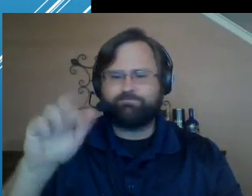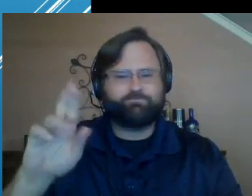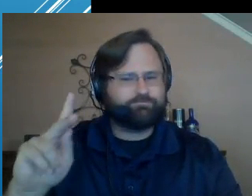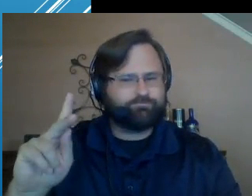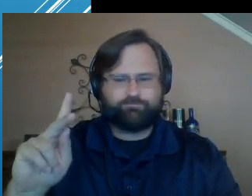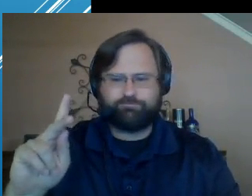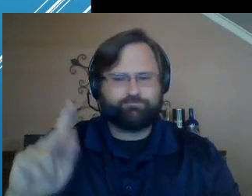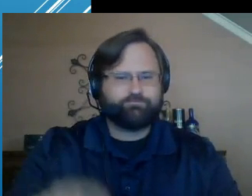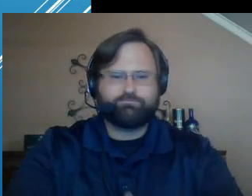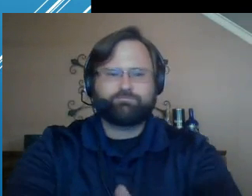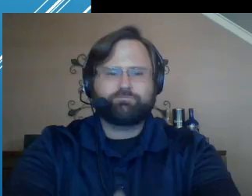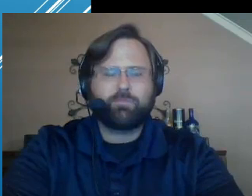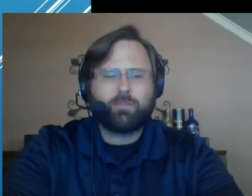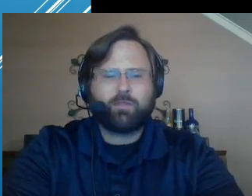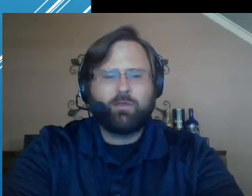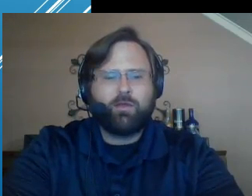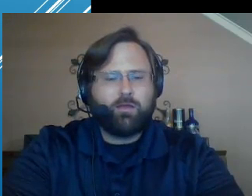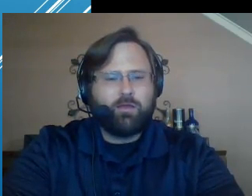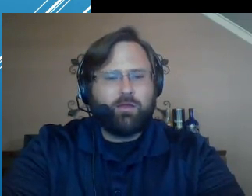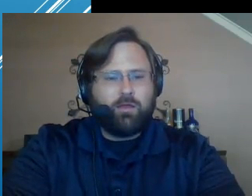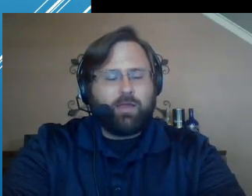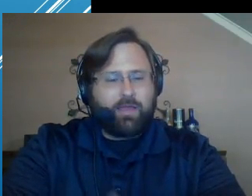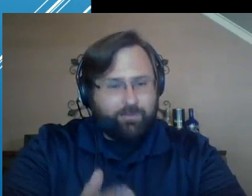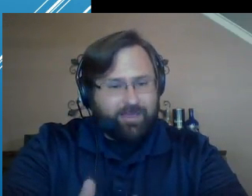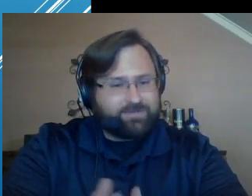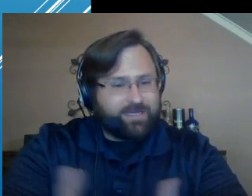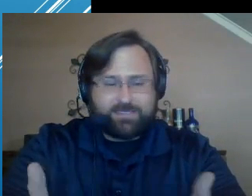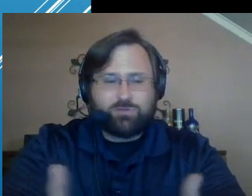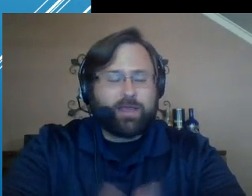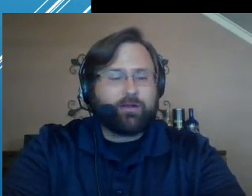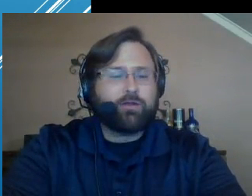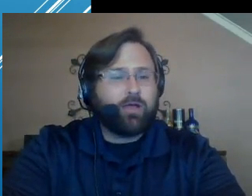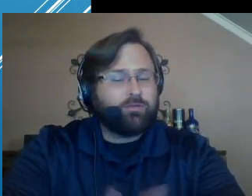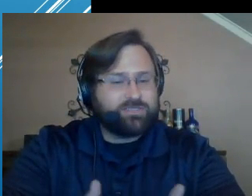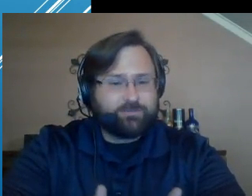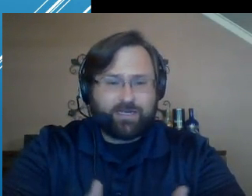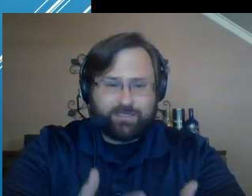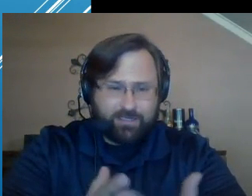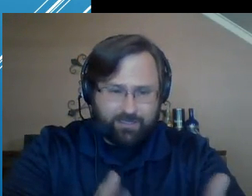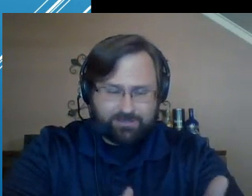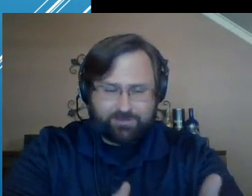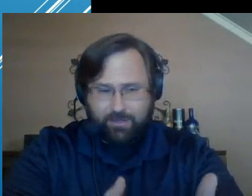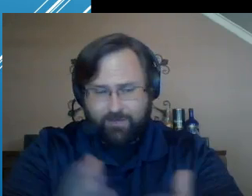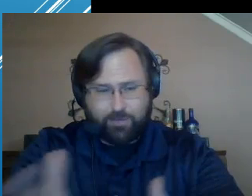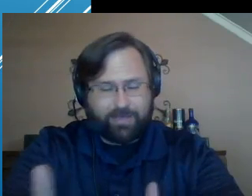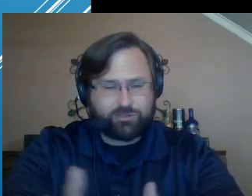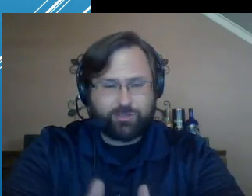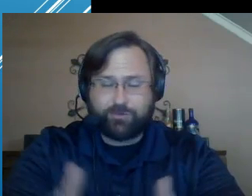and then we have sentences where the subject is followed by a description